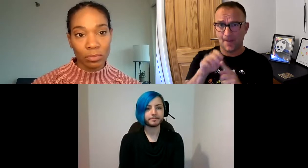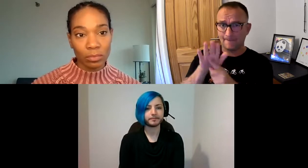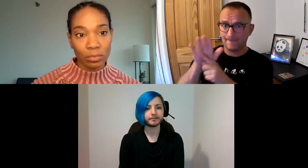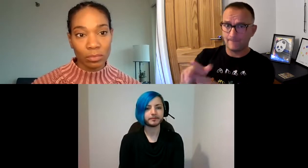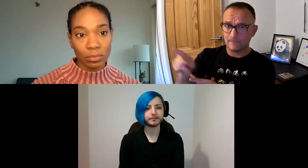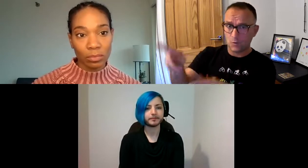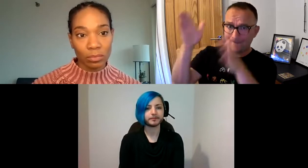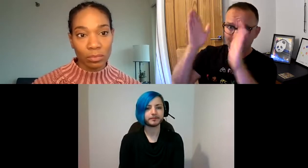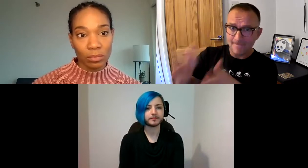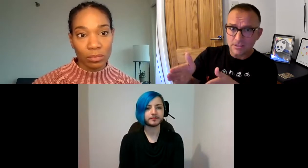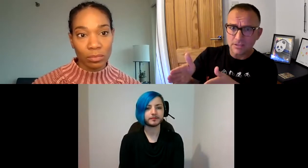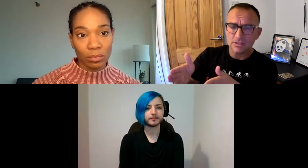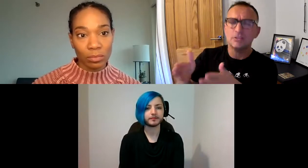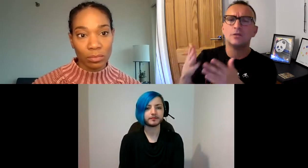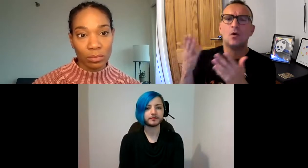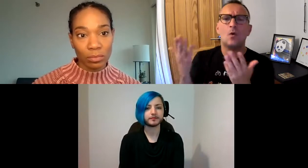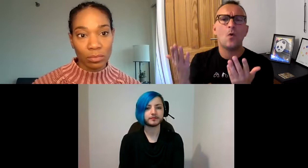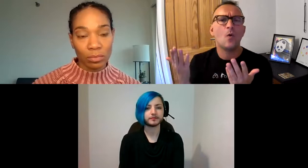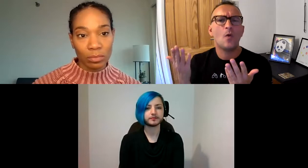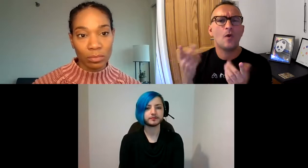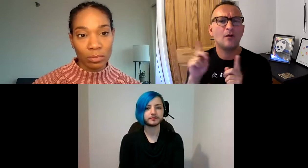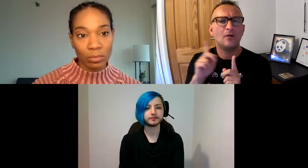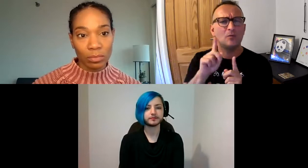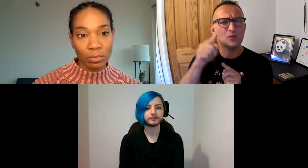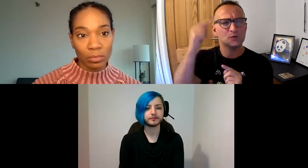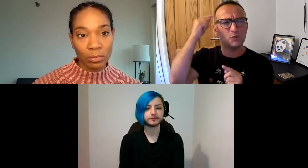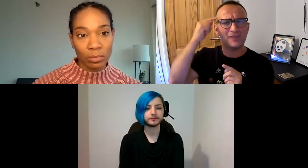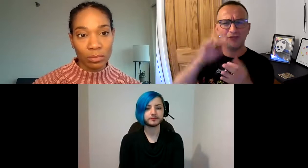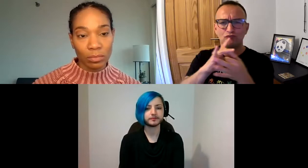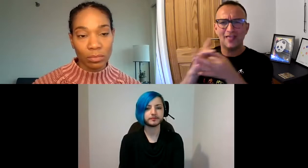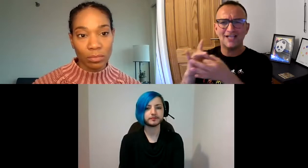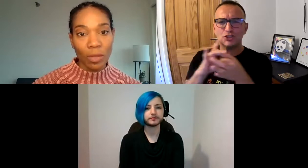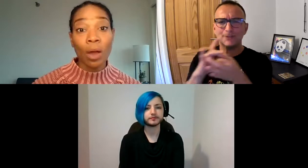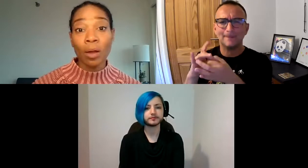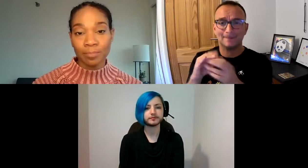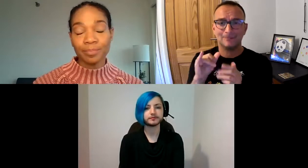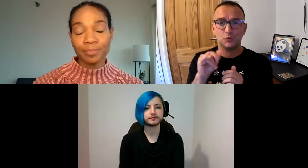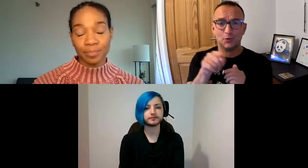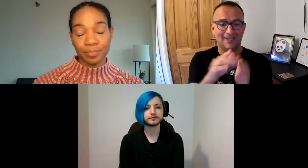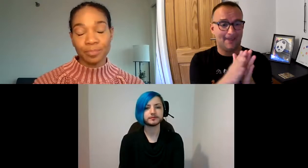dictionary itself knowing there are people that use this terminology this language to celebrate their